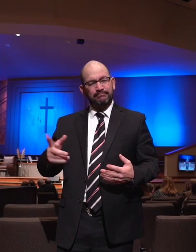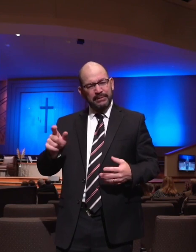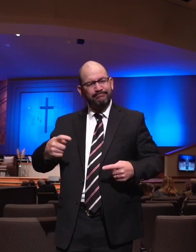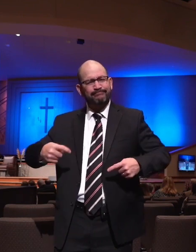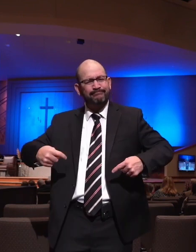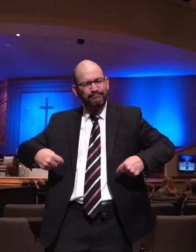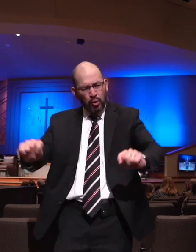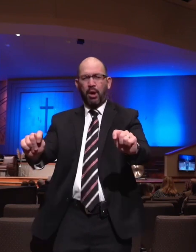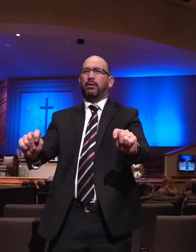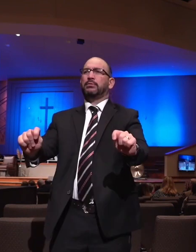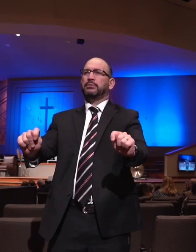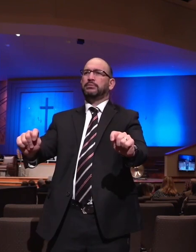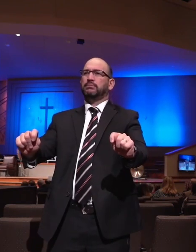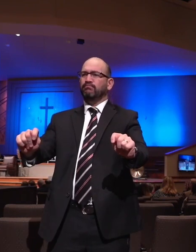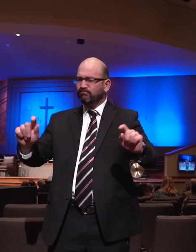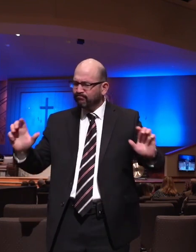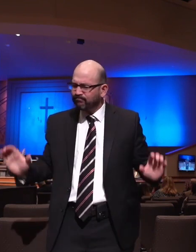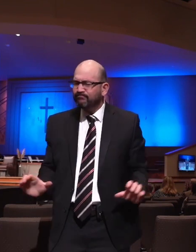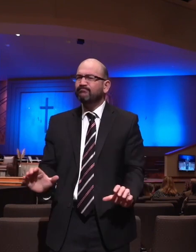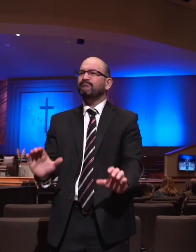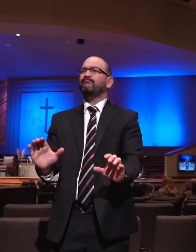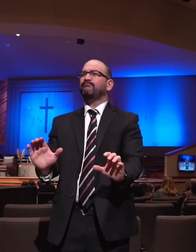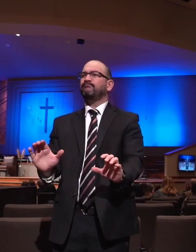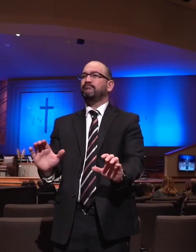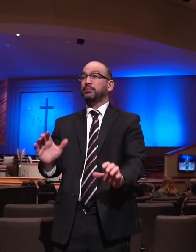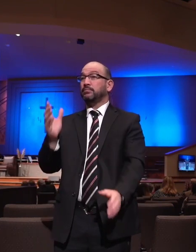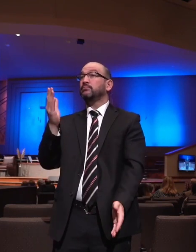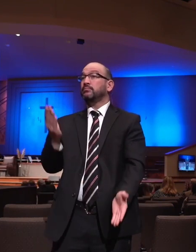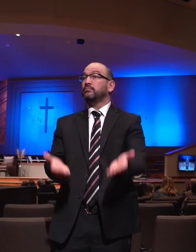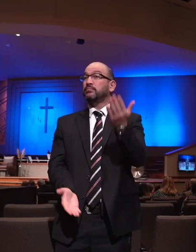there's a good chance not all the time but there's a good chance it may cost